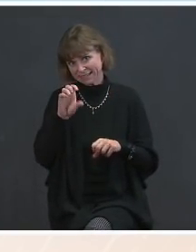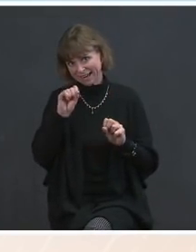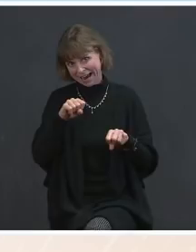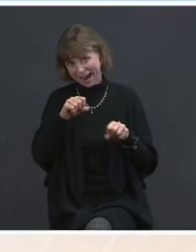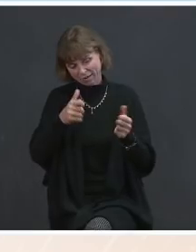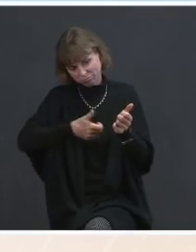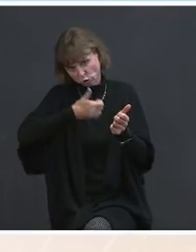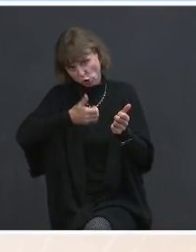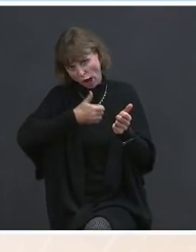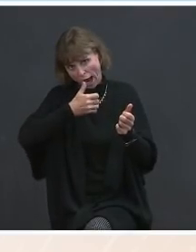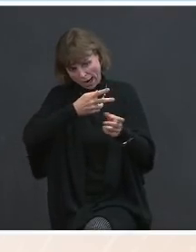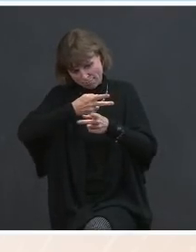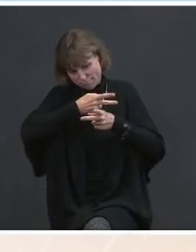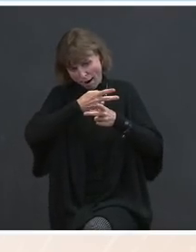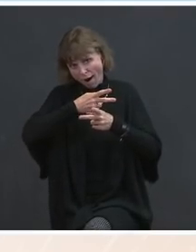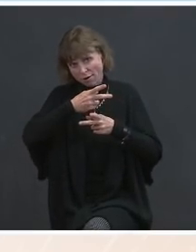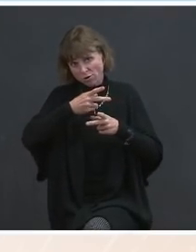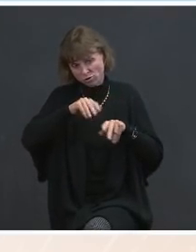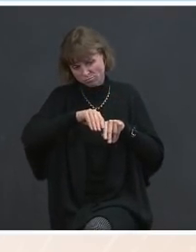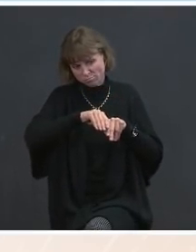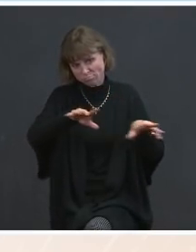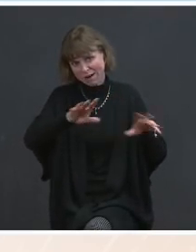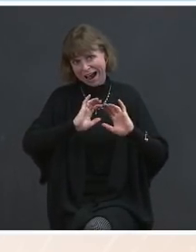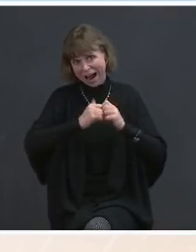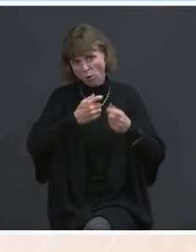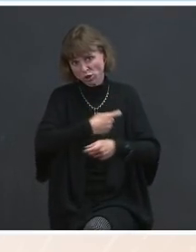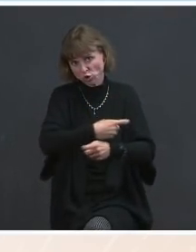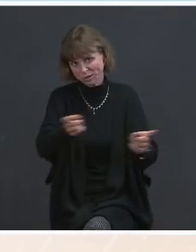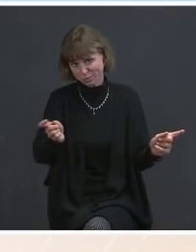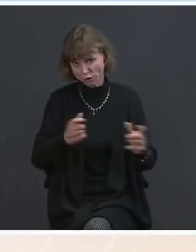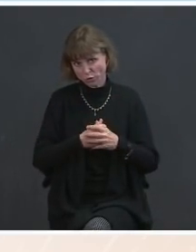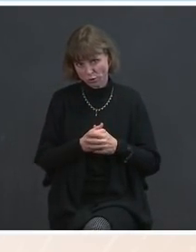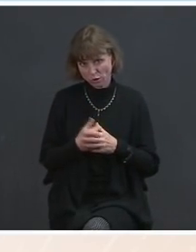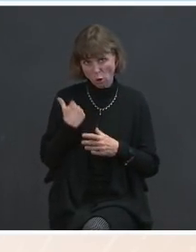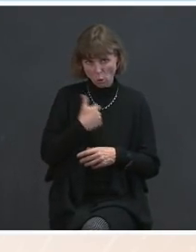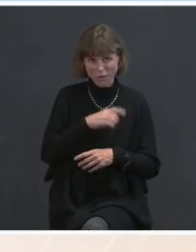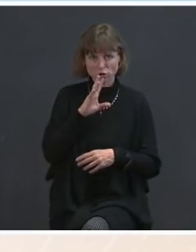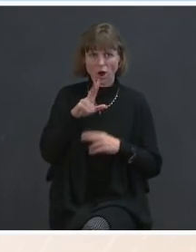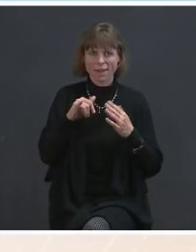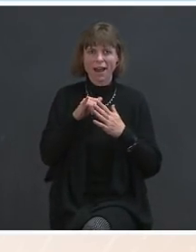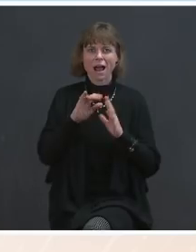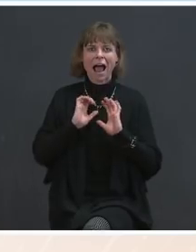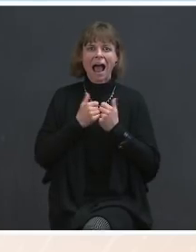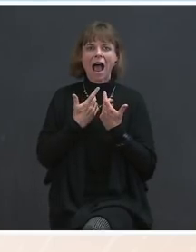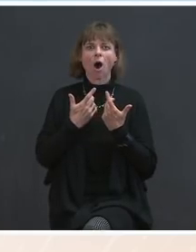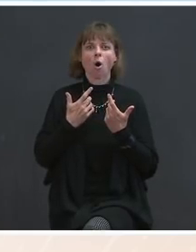And we've talked about this a little bit before as it relates to equitable distribution of vaccine supply.